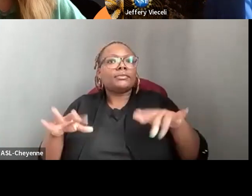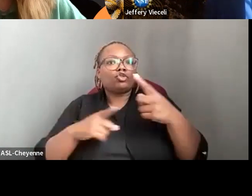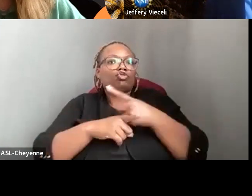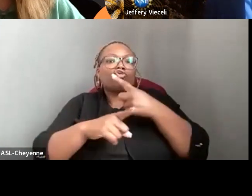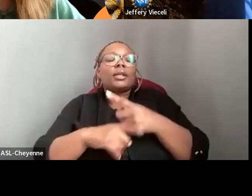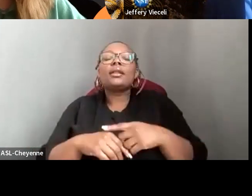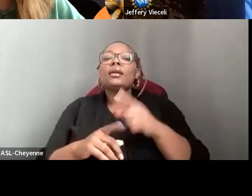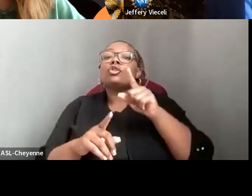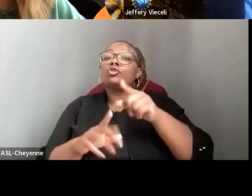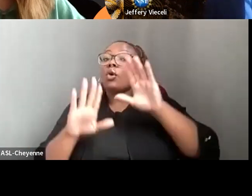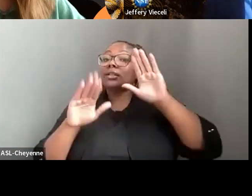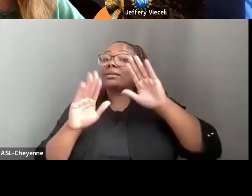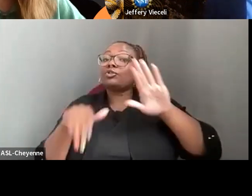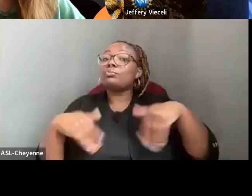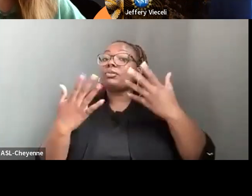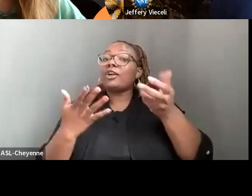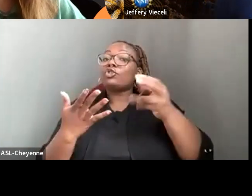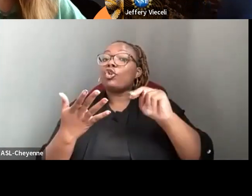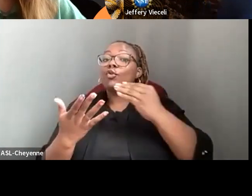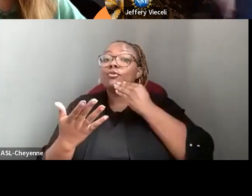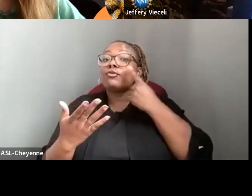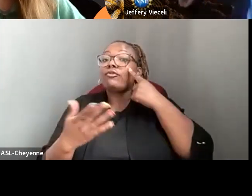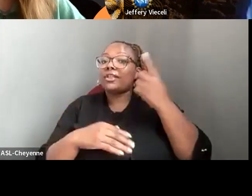you're expected to provide your own food for that workday